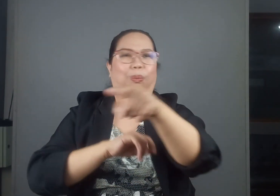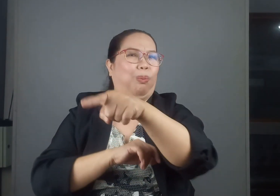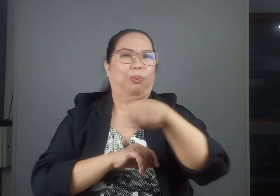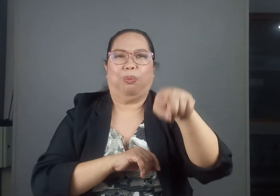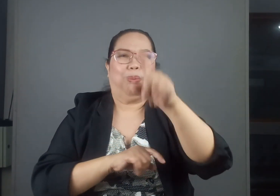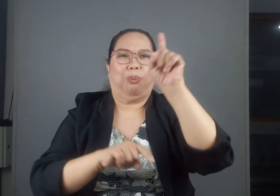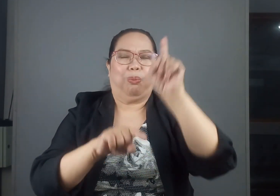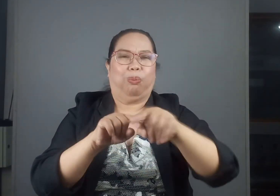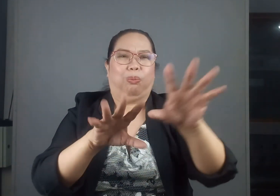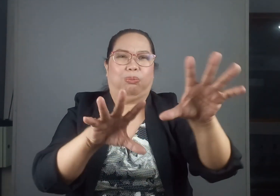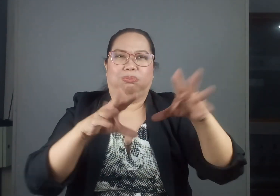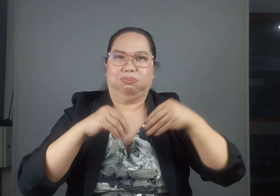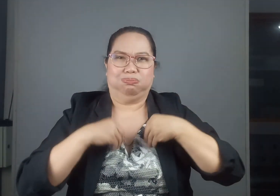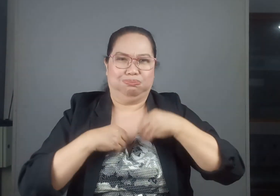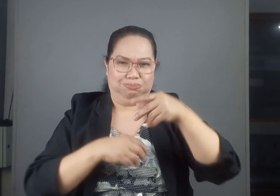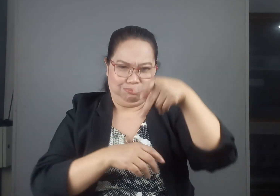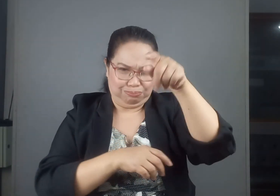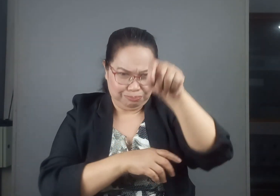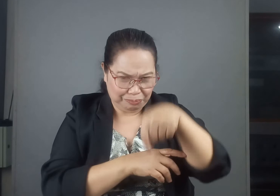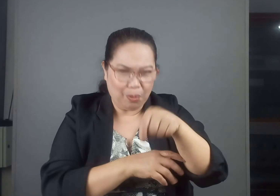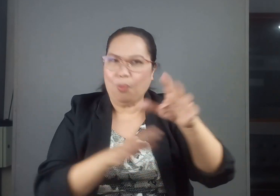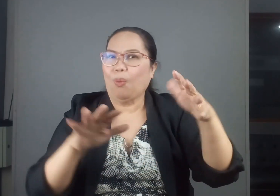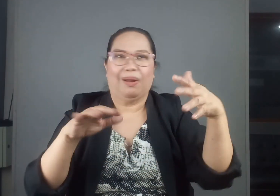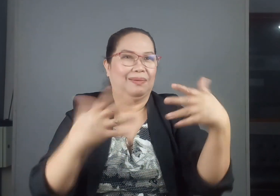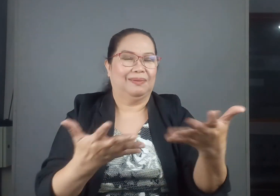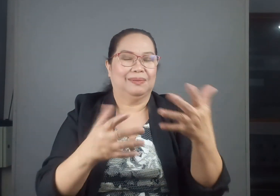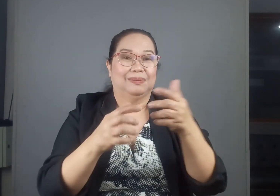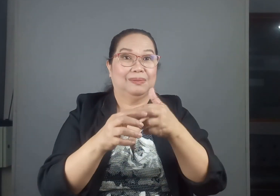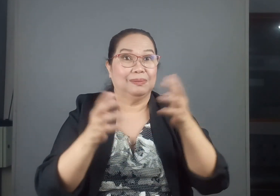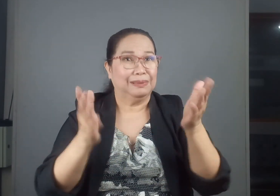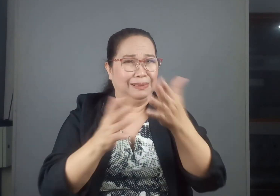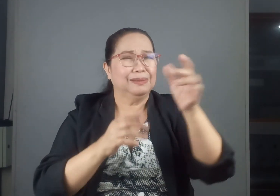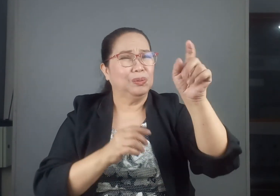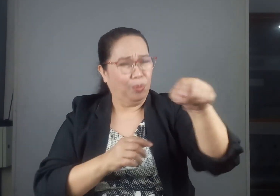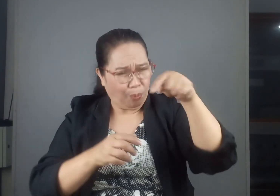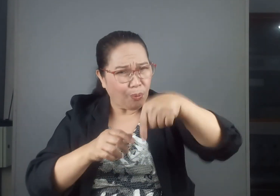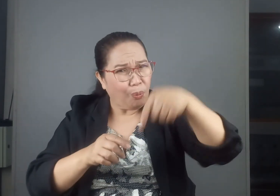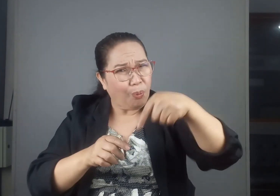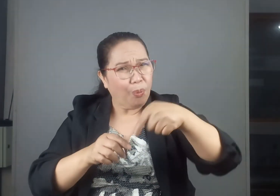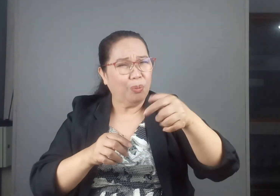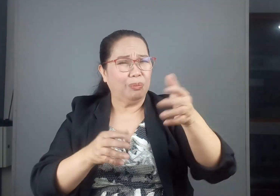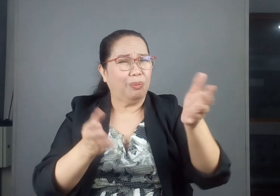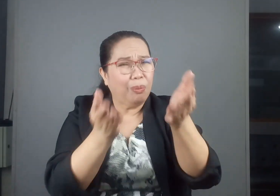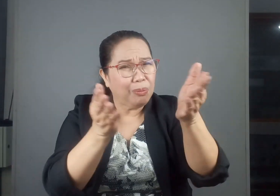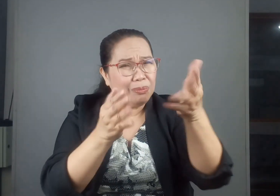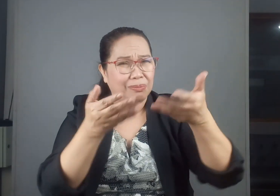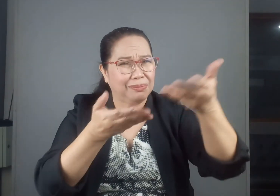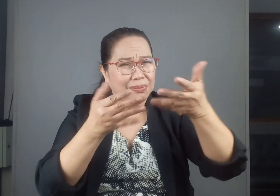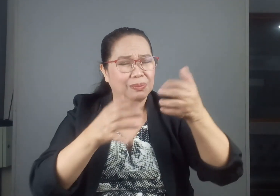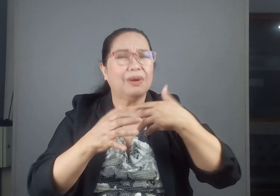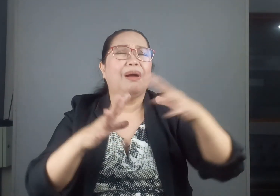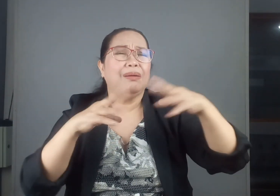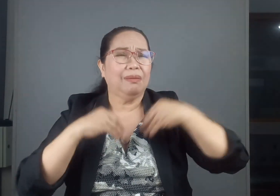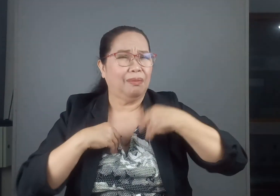Players have the choice to reason out and persuade the facilitator to accept their answers.